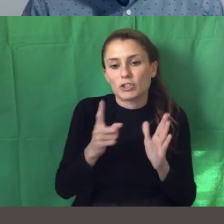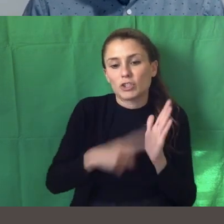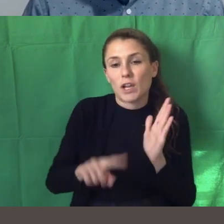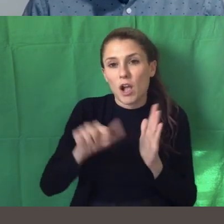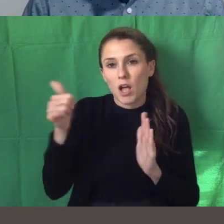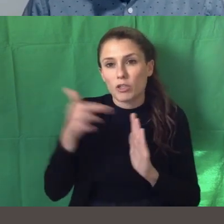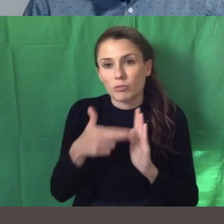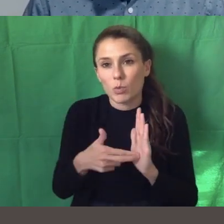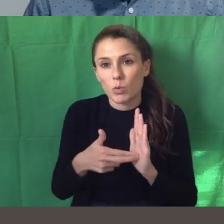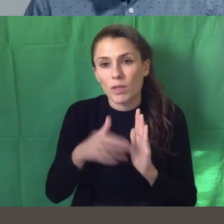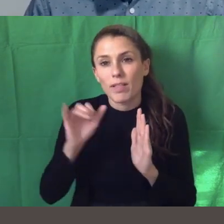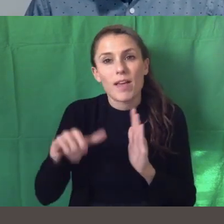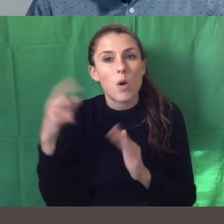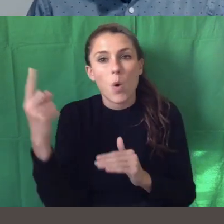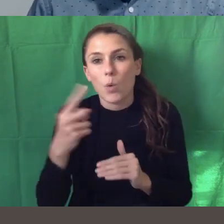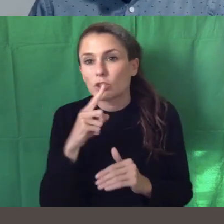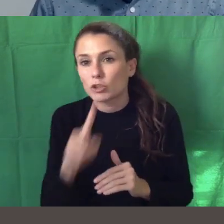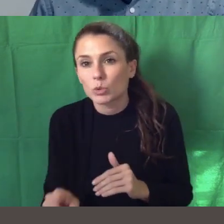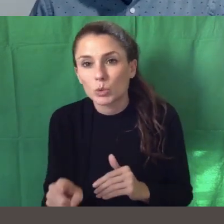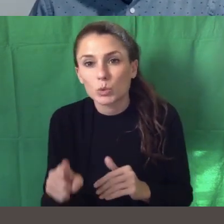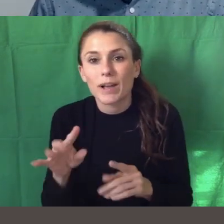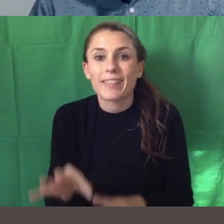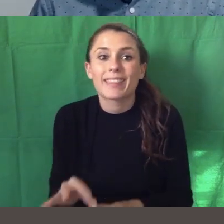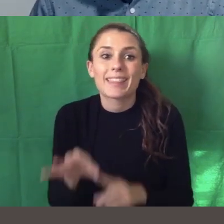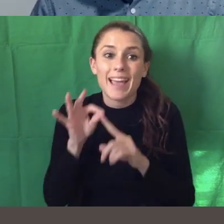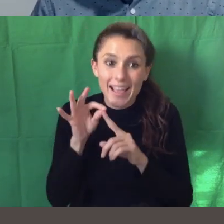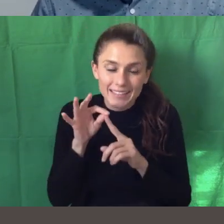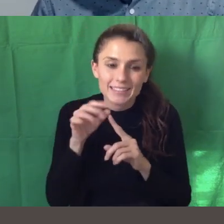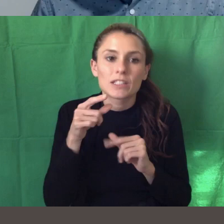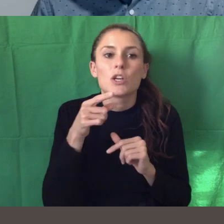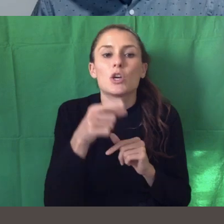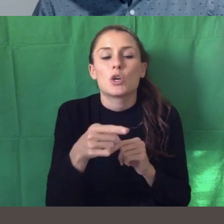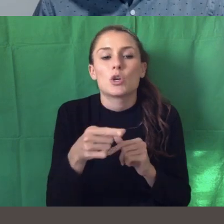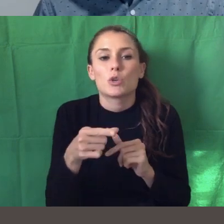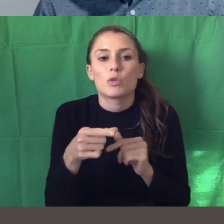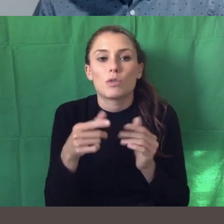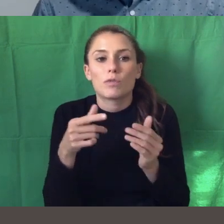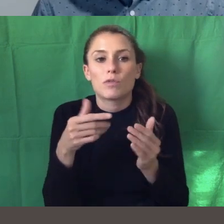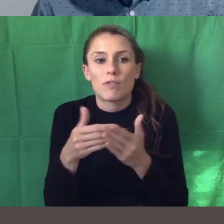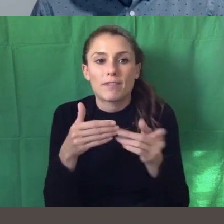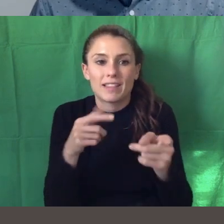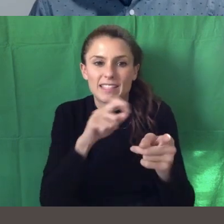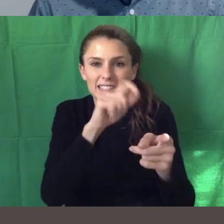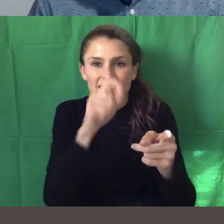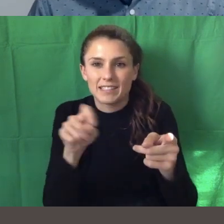This is always the case unless you've reached this tilde operator, in which case the grammar is saying,